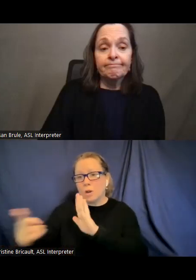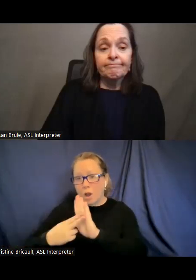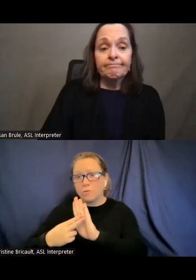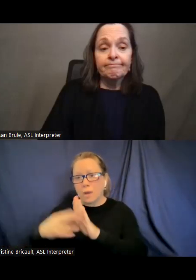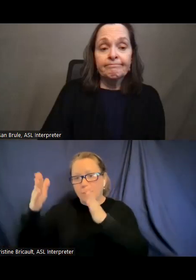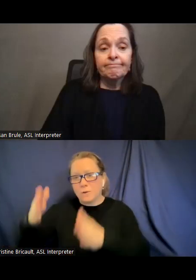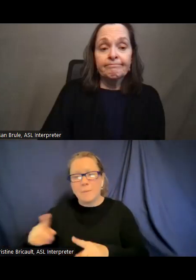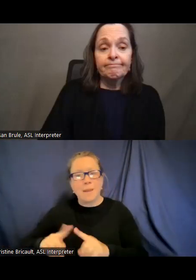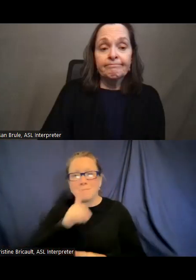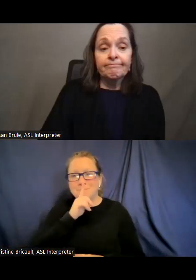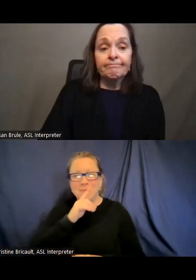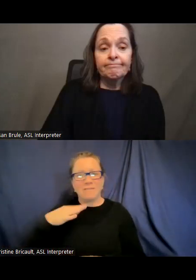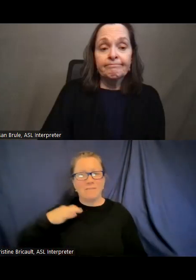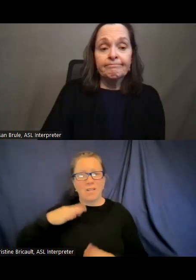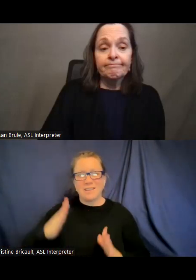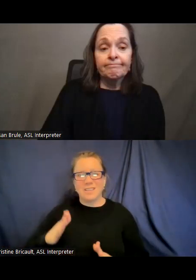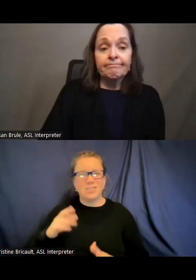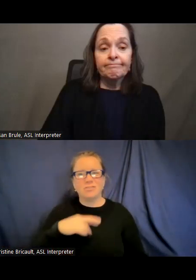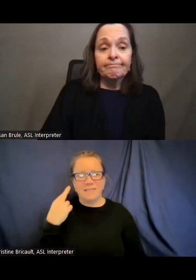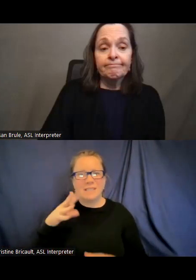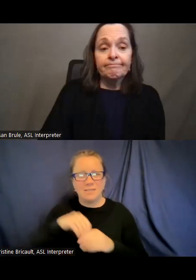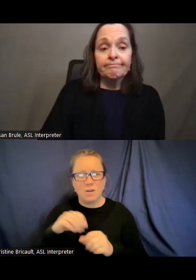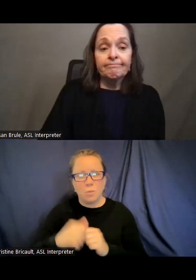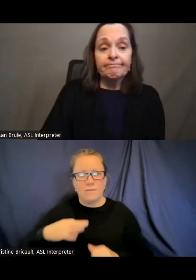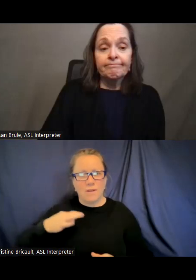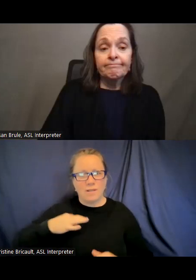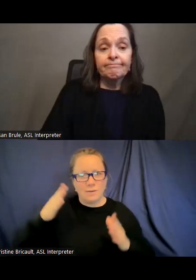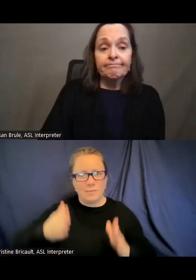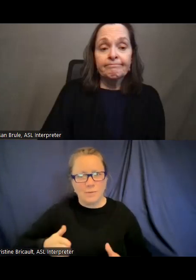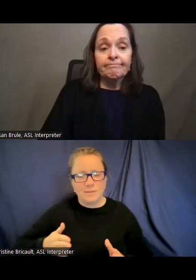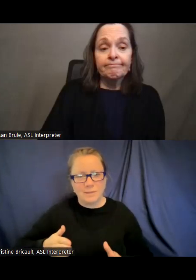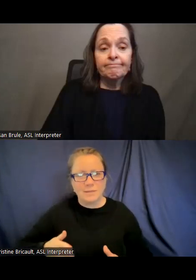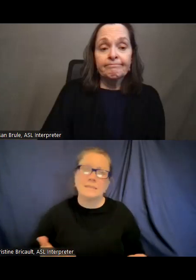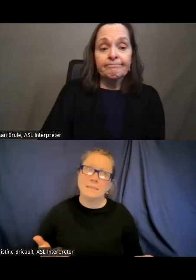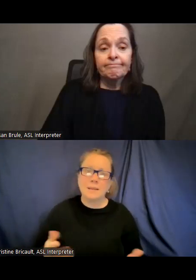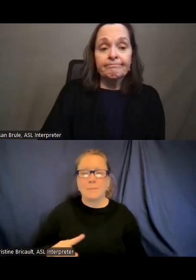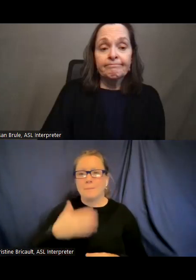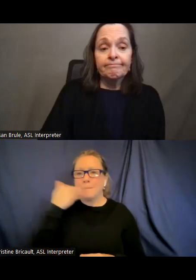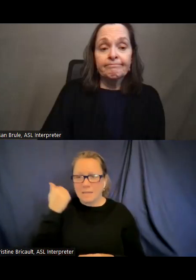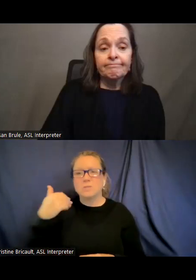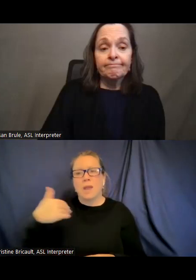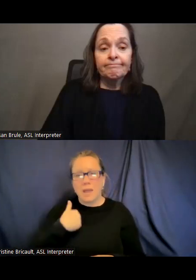I think that is risky. The best practice would be to have it be an employee.